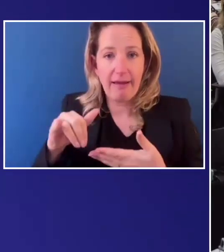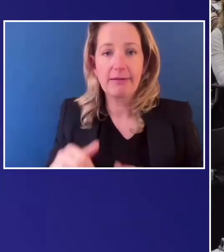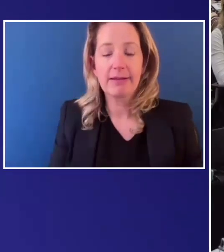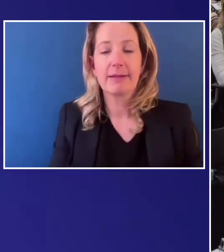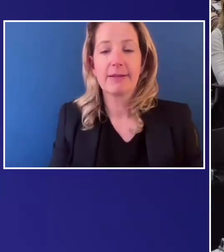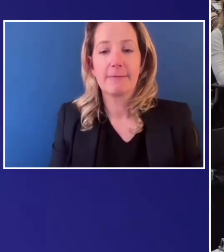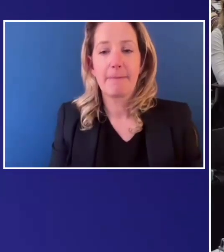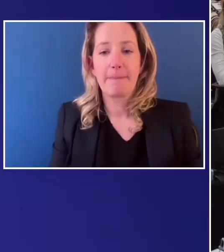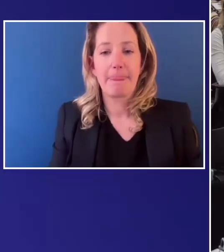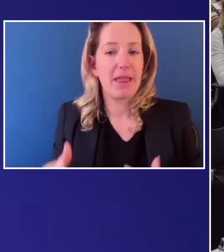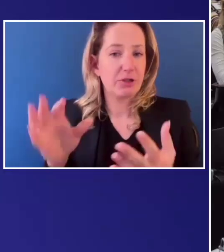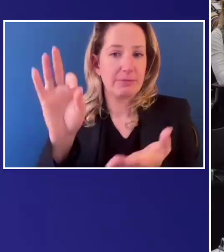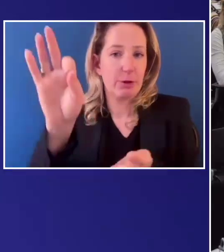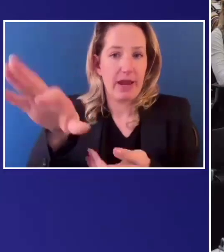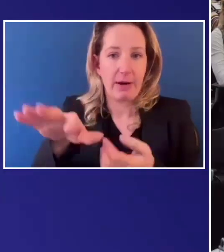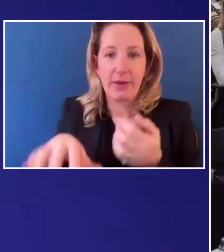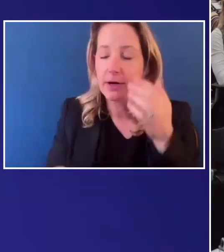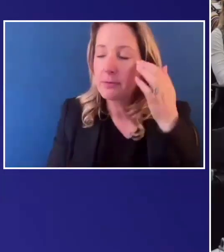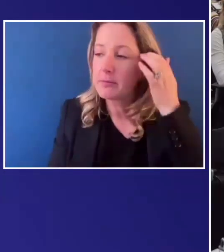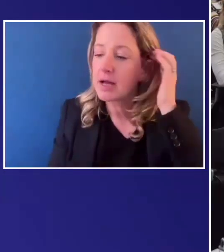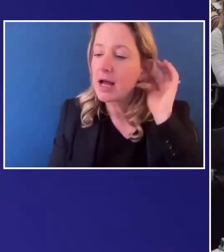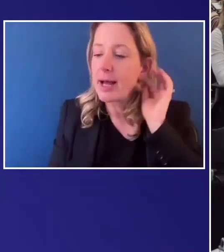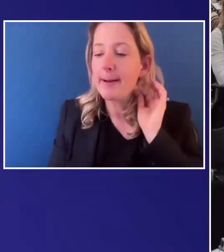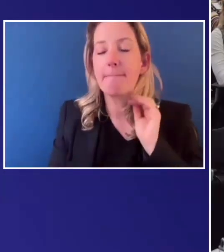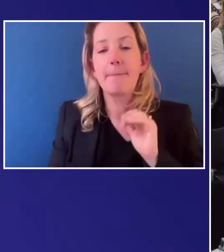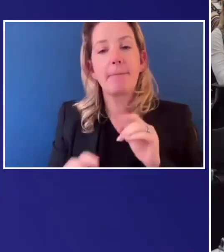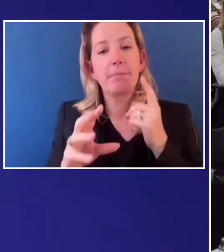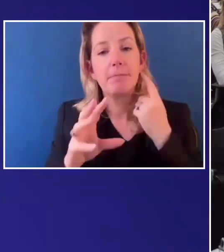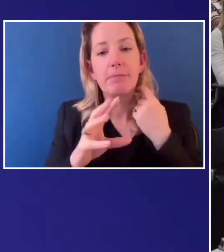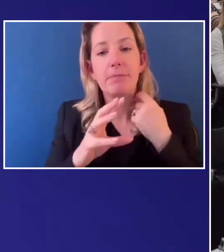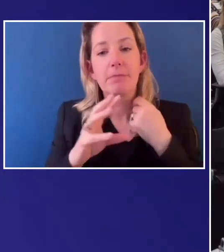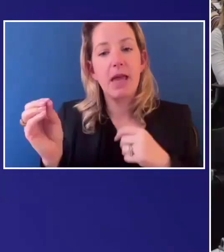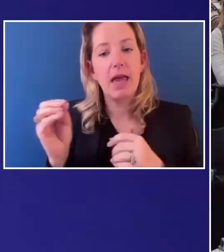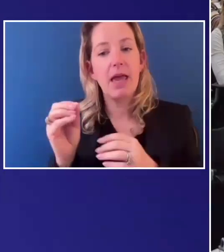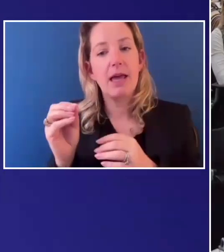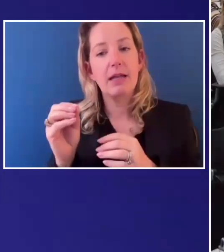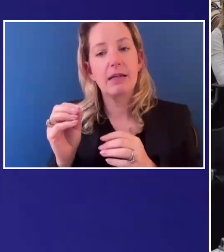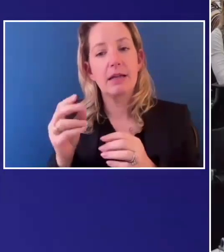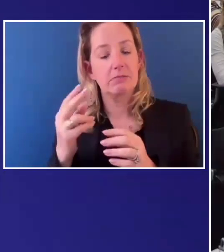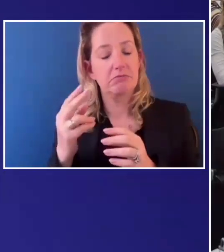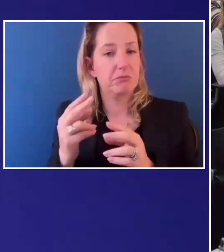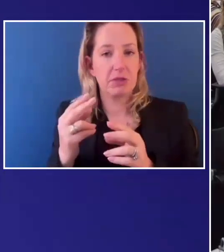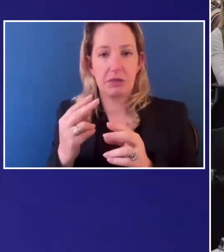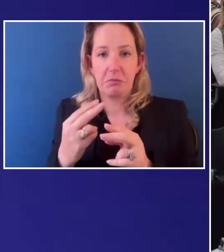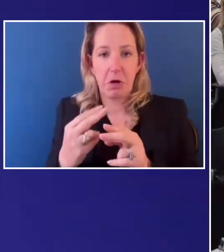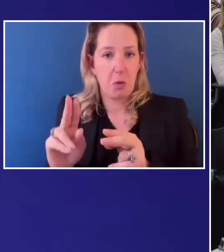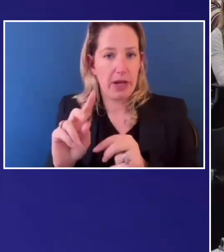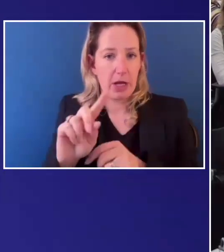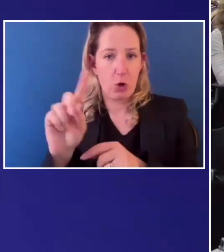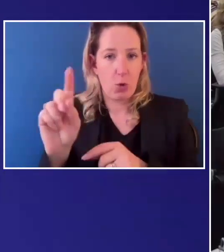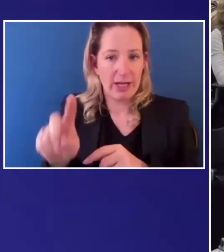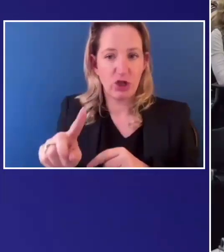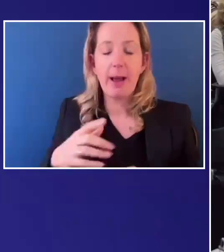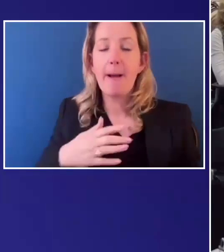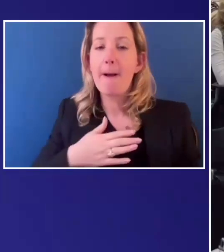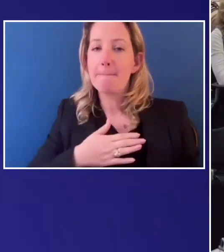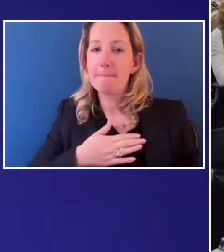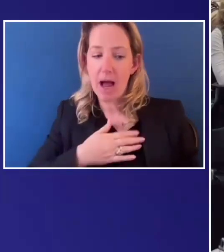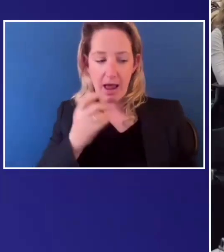I just want to put that out there. And then, quick question. My understanding from the data that we do